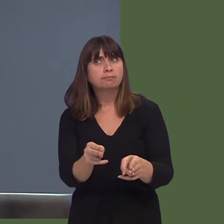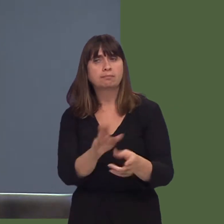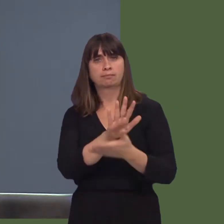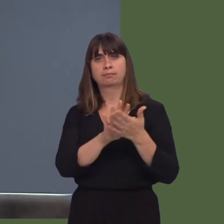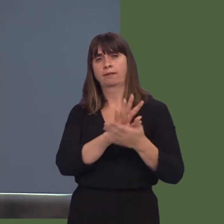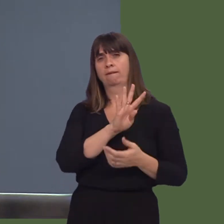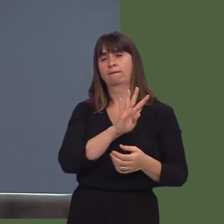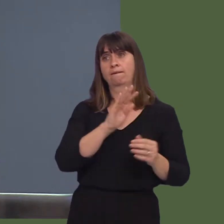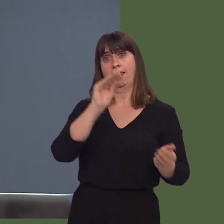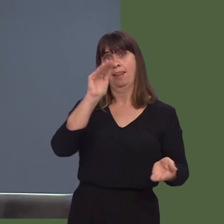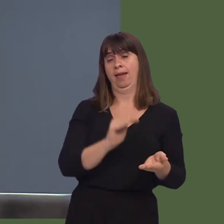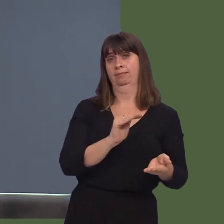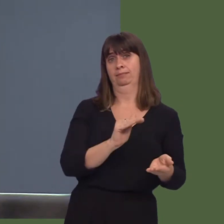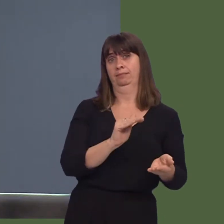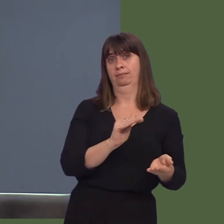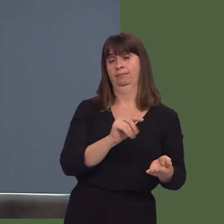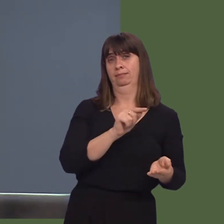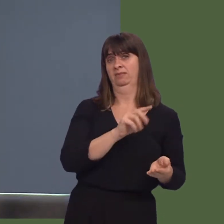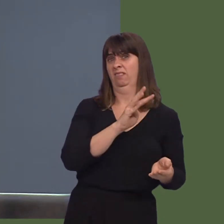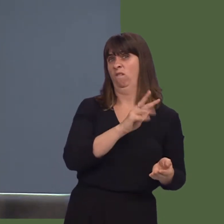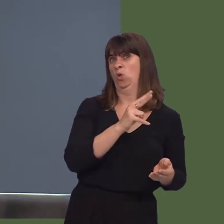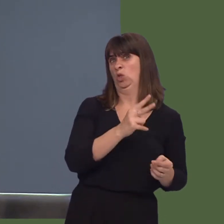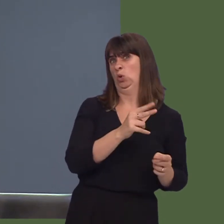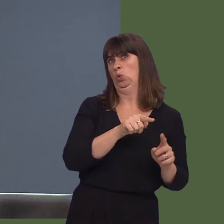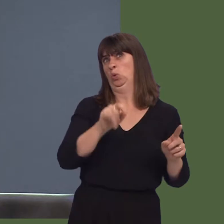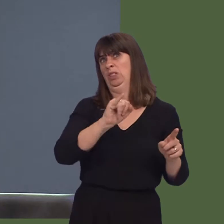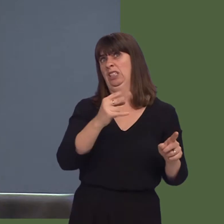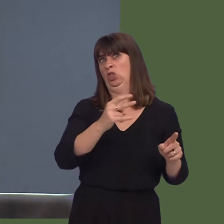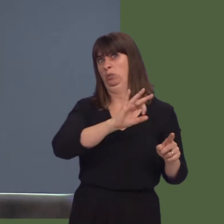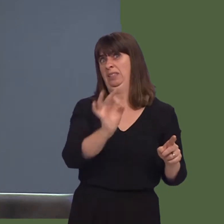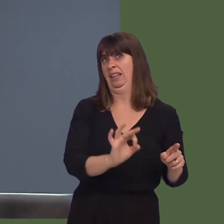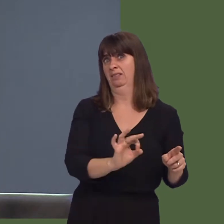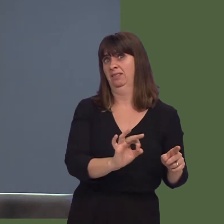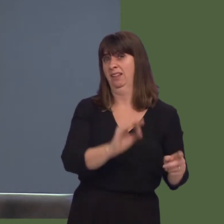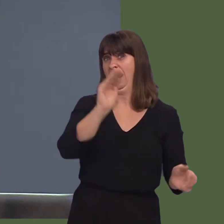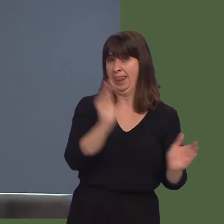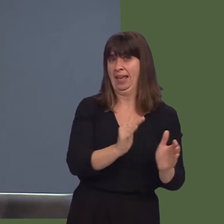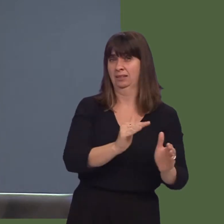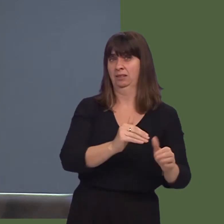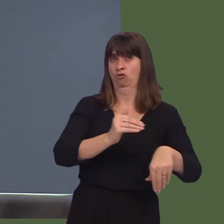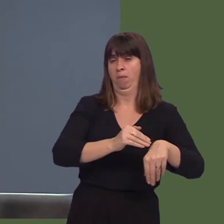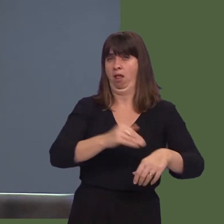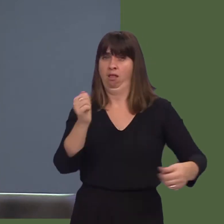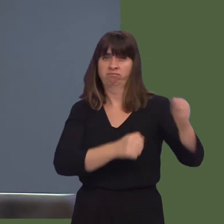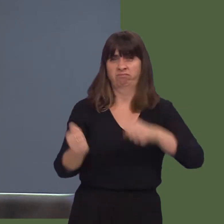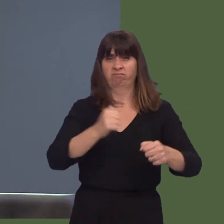lower than in countries without any such bans in place. Doesn't she agree that this is very good evidence in support of the Welsh Government's plan